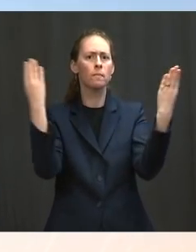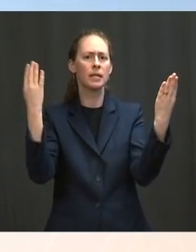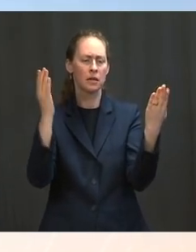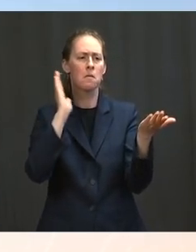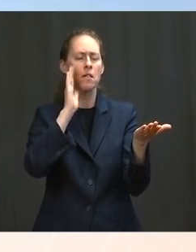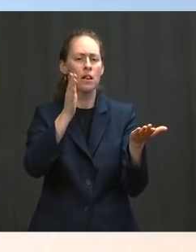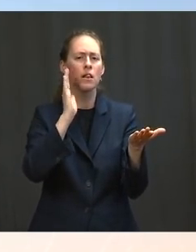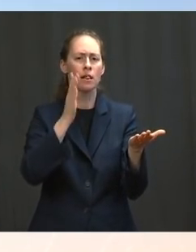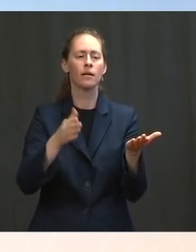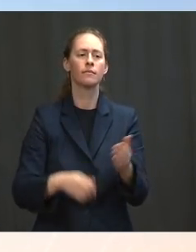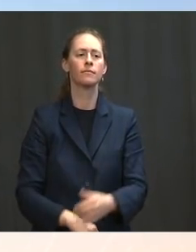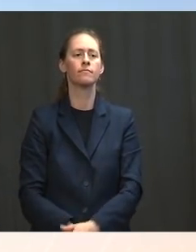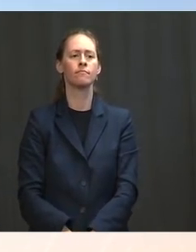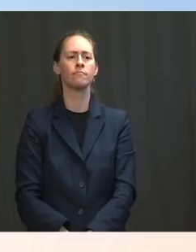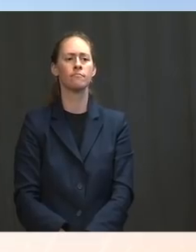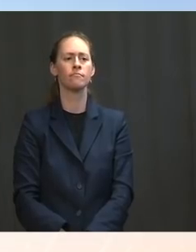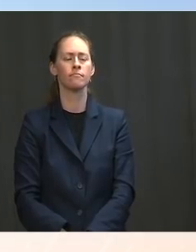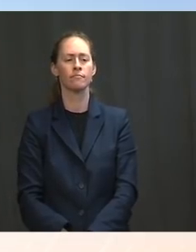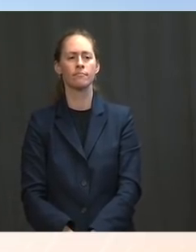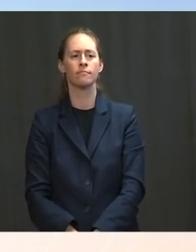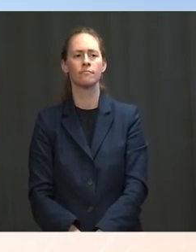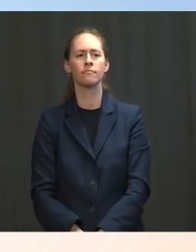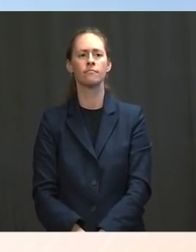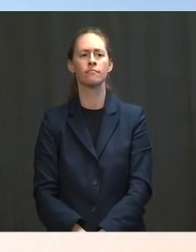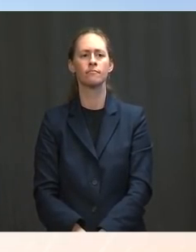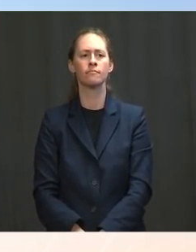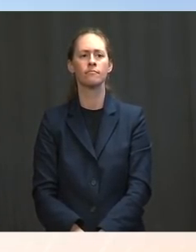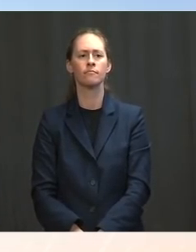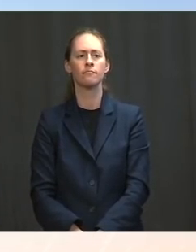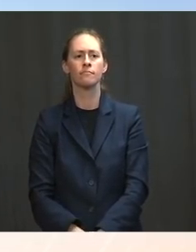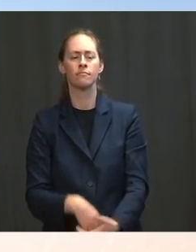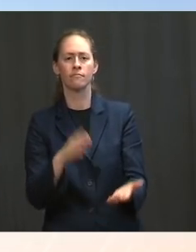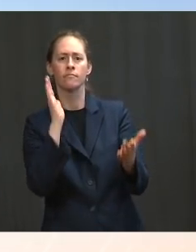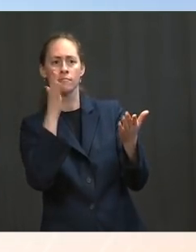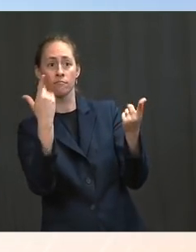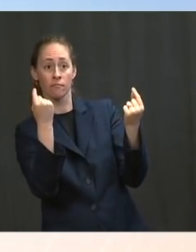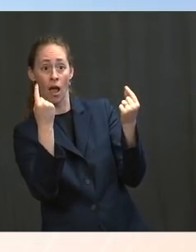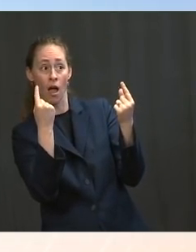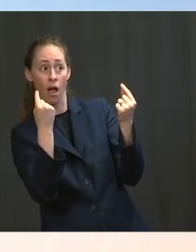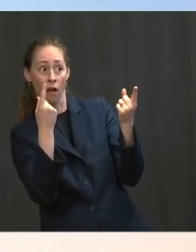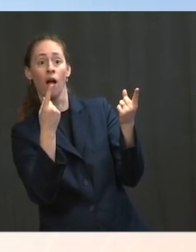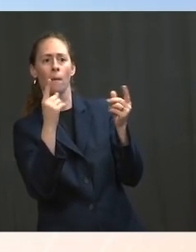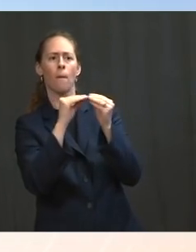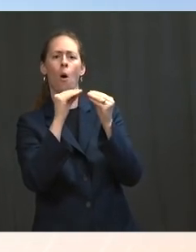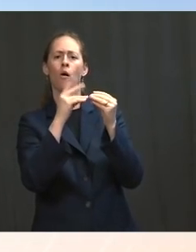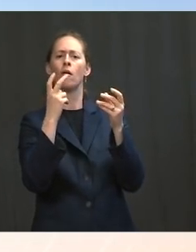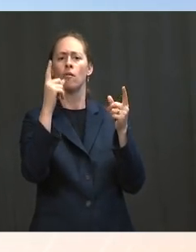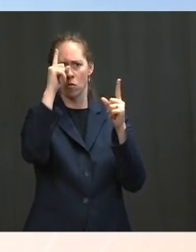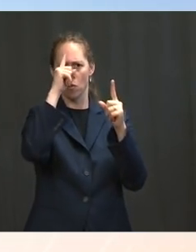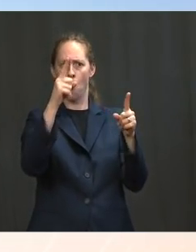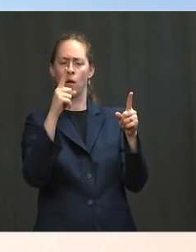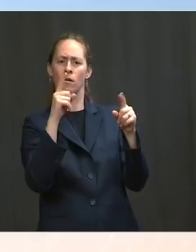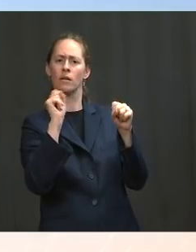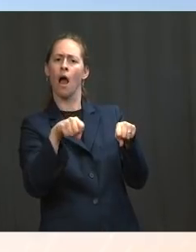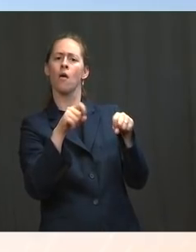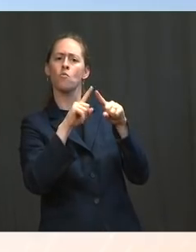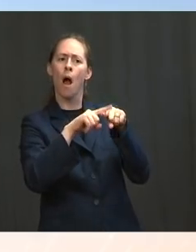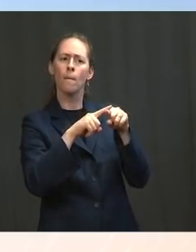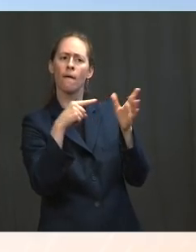which will promote access to affordable and reliable energy. And certainly the impact on prices here is a -- hence, our great interest. Go ahead